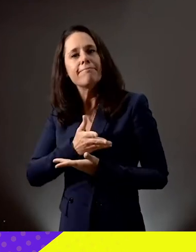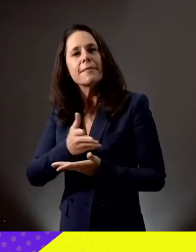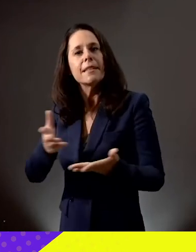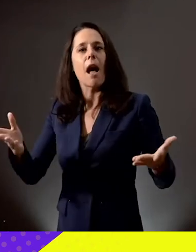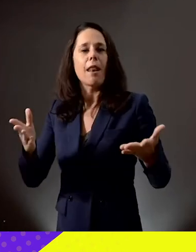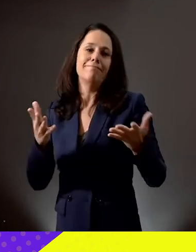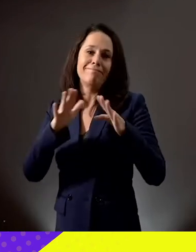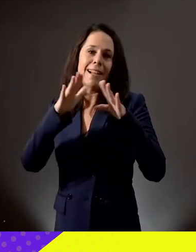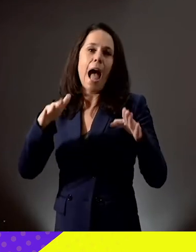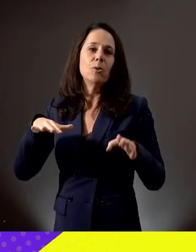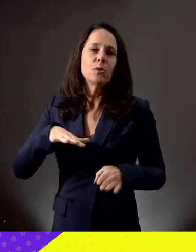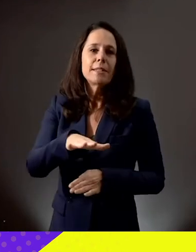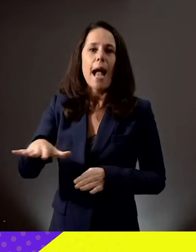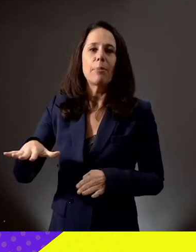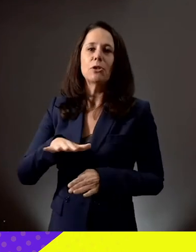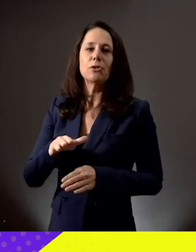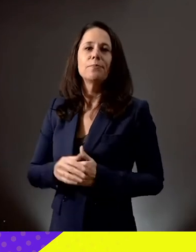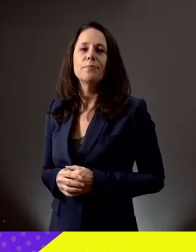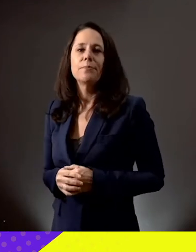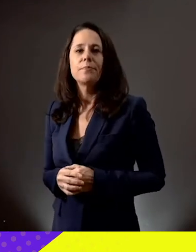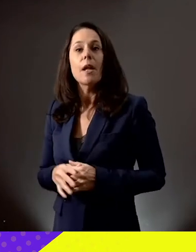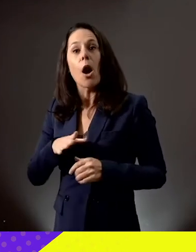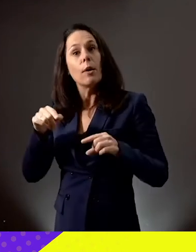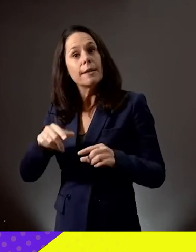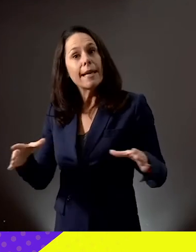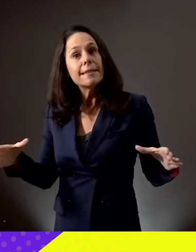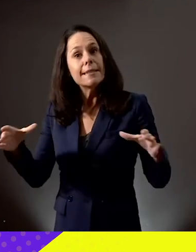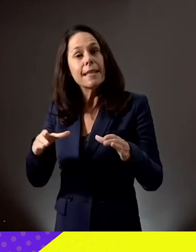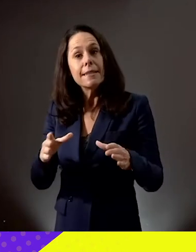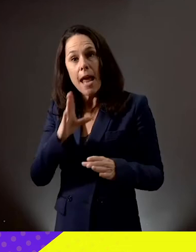And this session also has live subtitles in English.